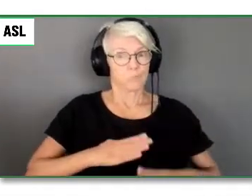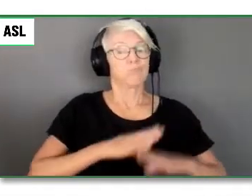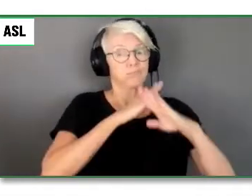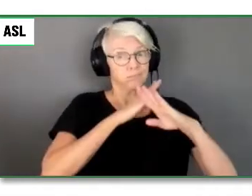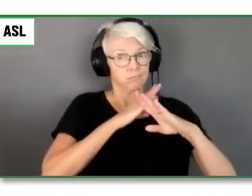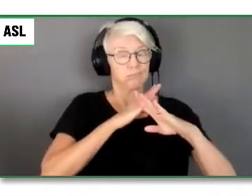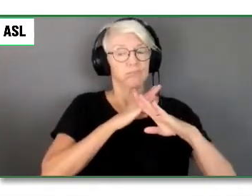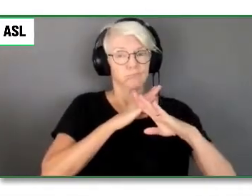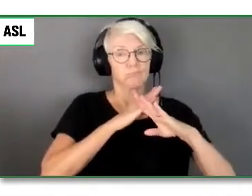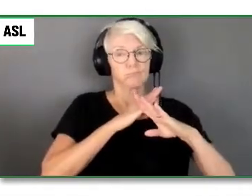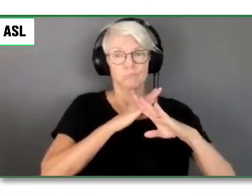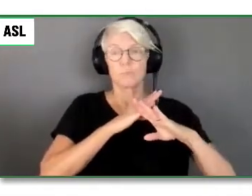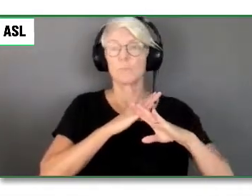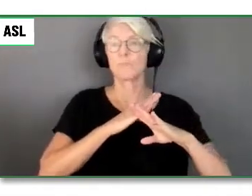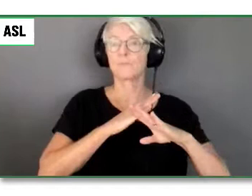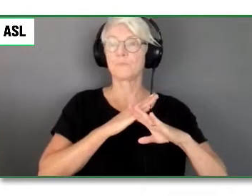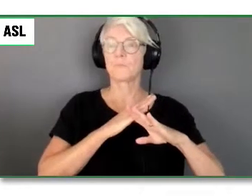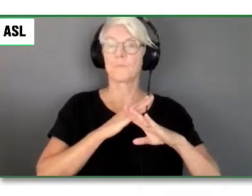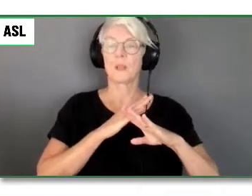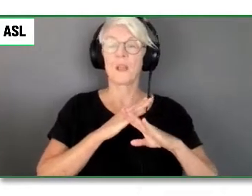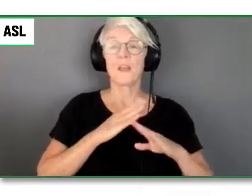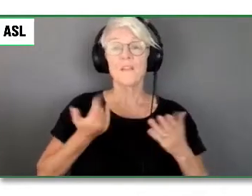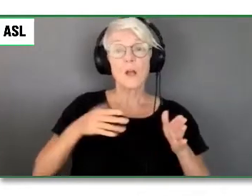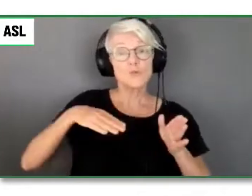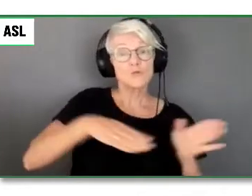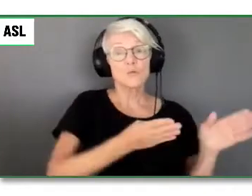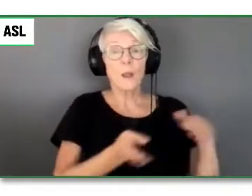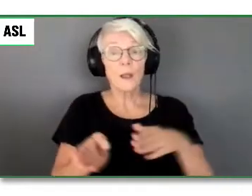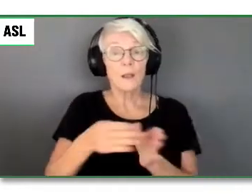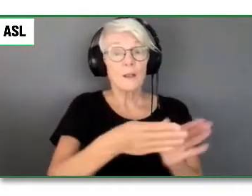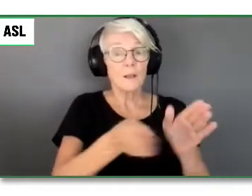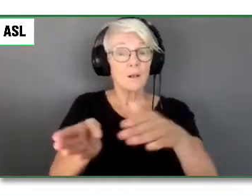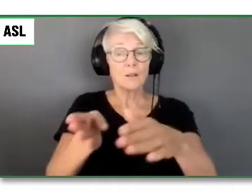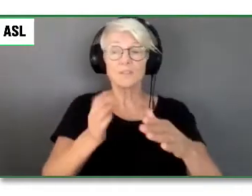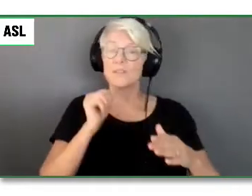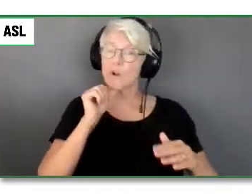is that not all trails are designed to be accessible.